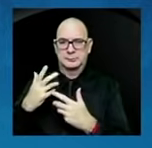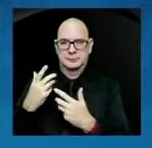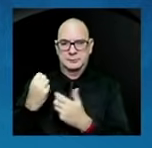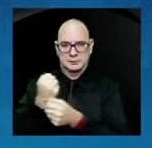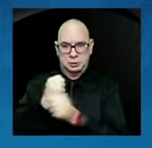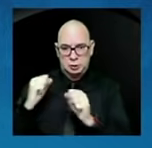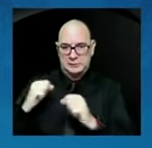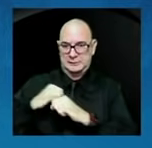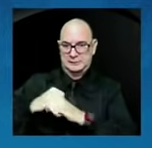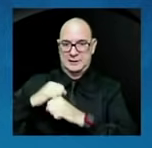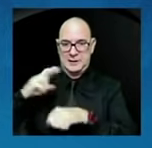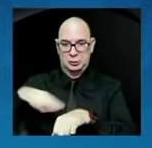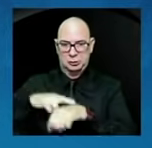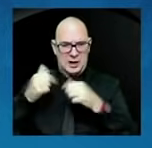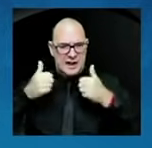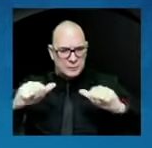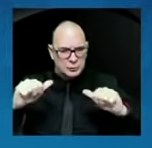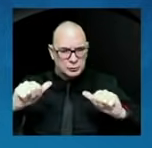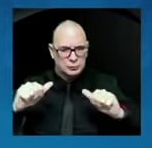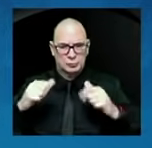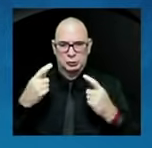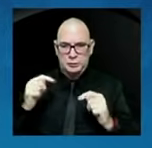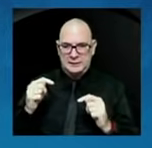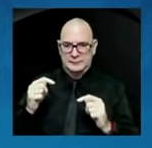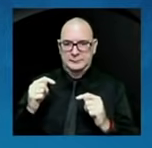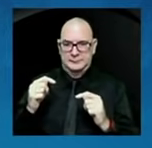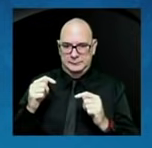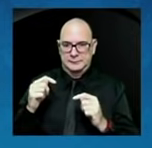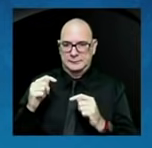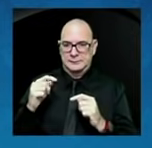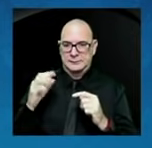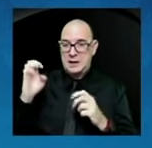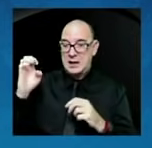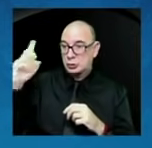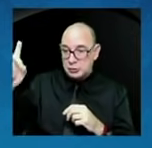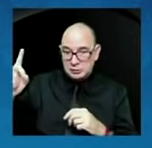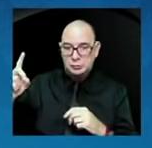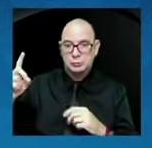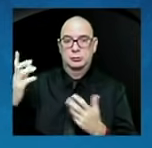MILITARY AND NATIONAL SECURITY